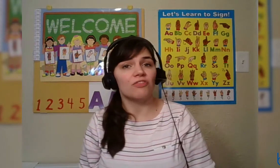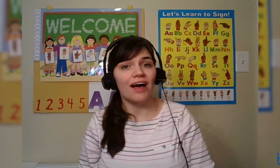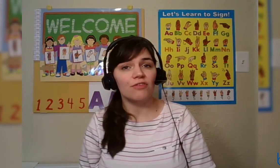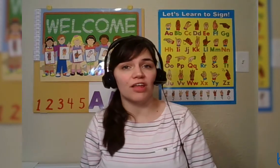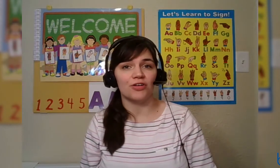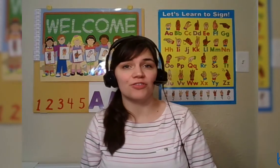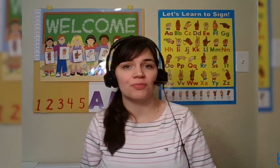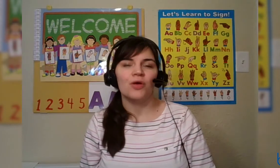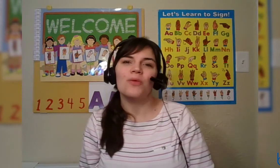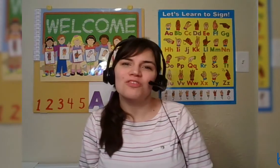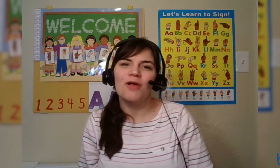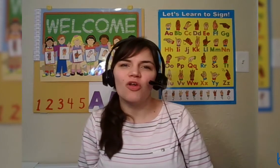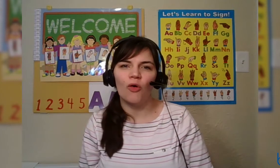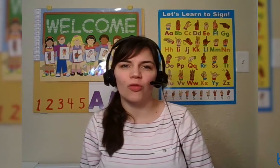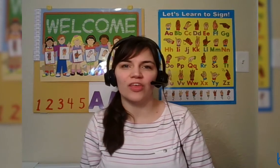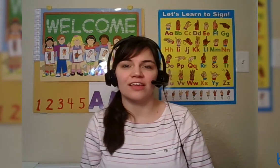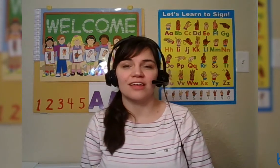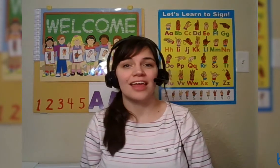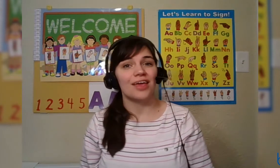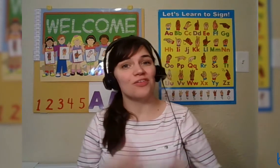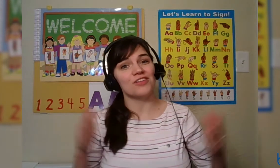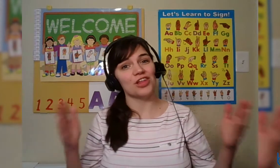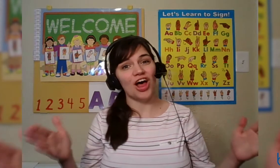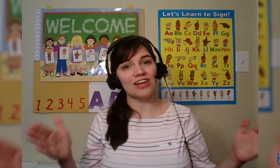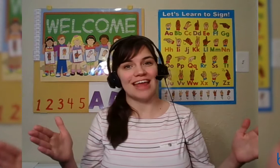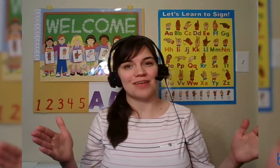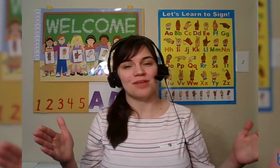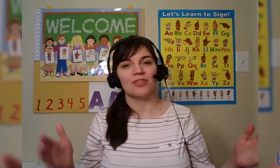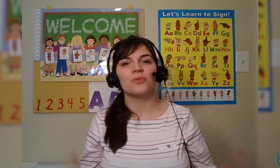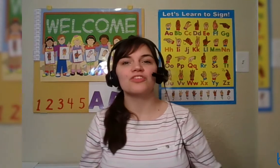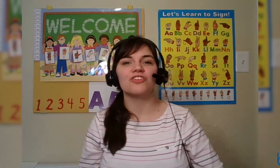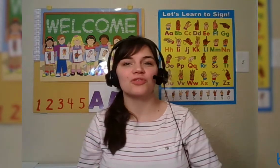five letters, we'll spell the whole thing. If it's a long name, then we'll just do